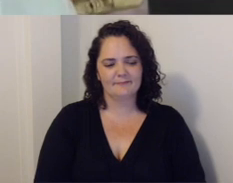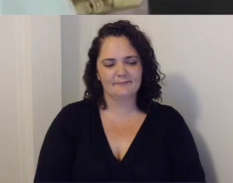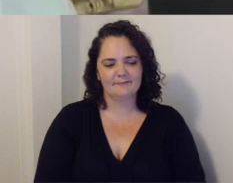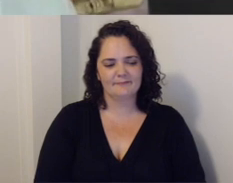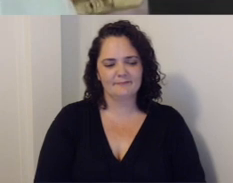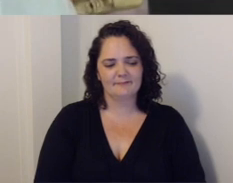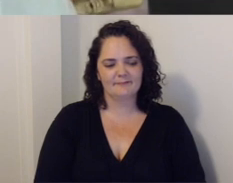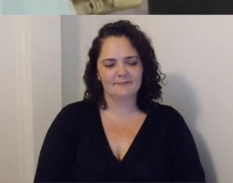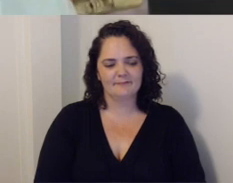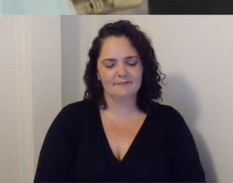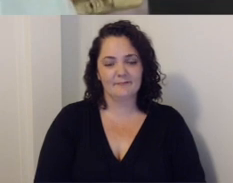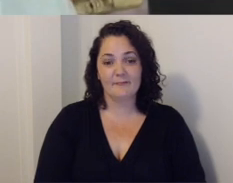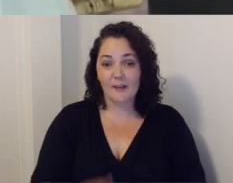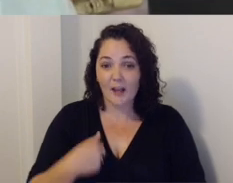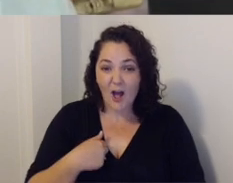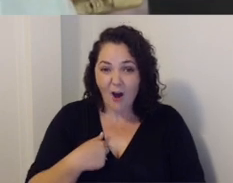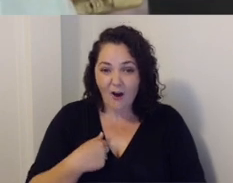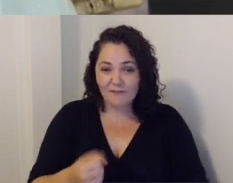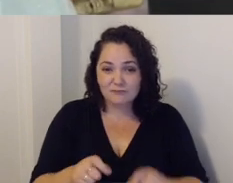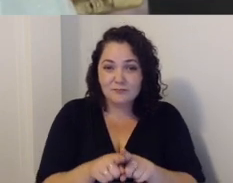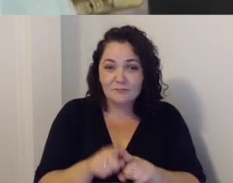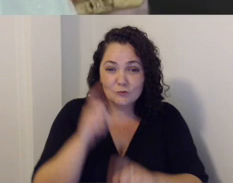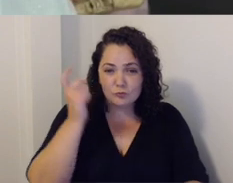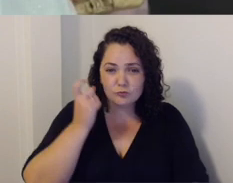alright I'm curious out there too when we finish this drawing I'll have to get um